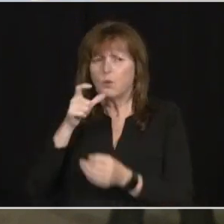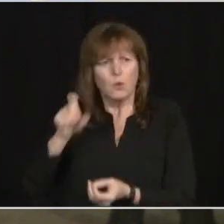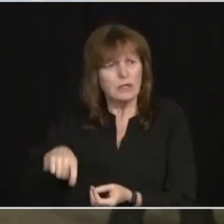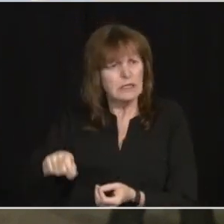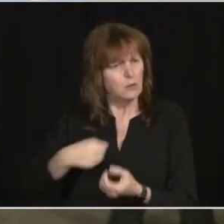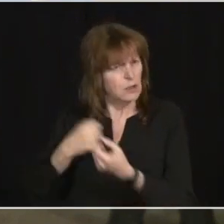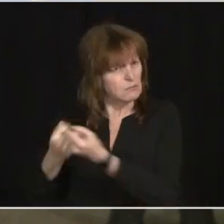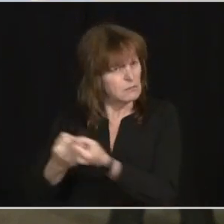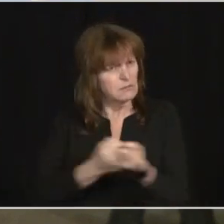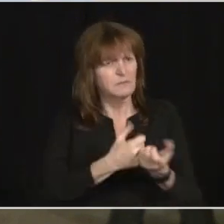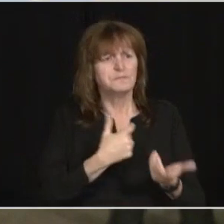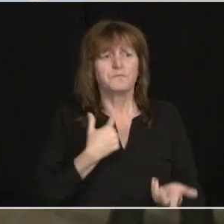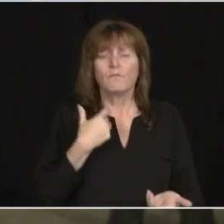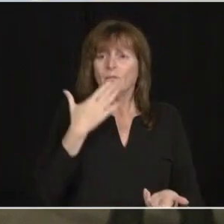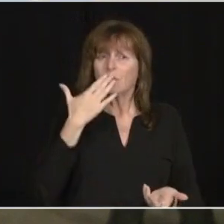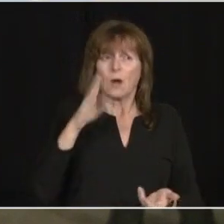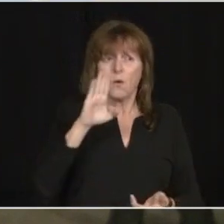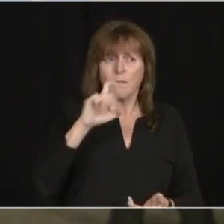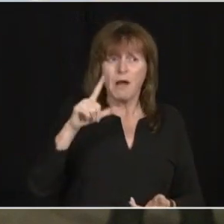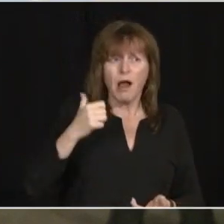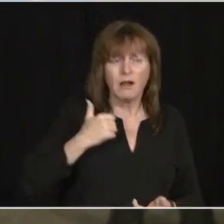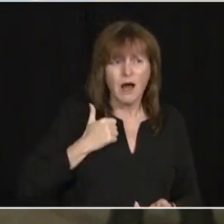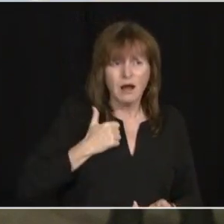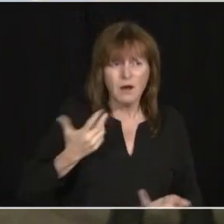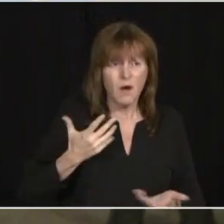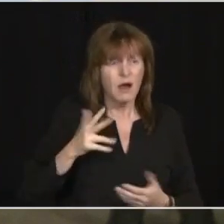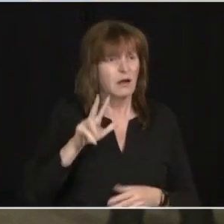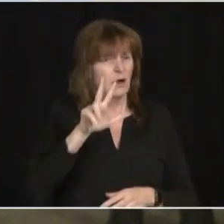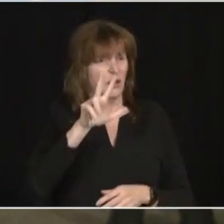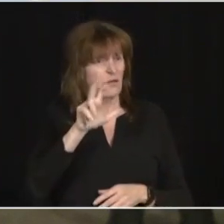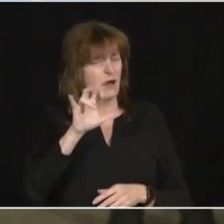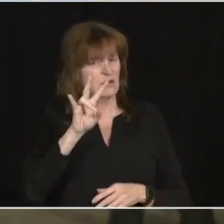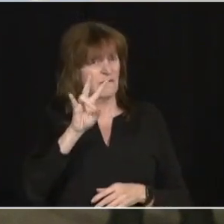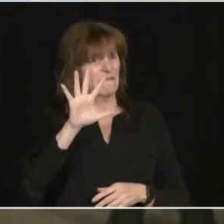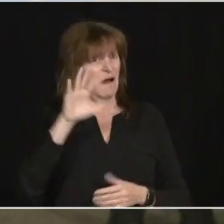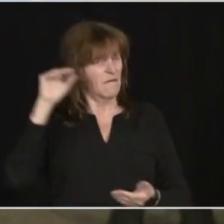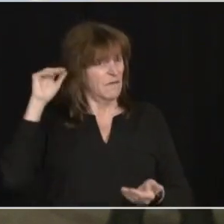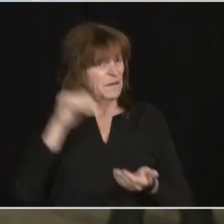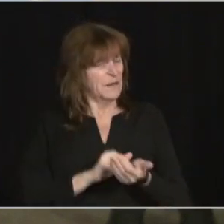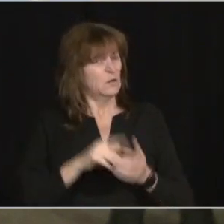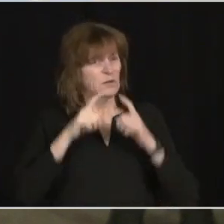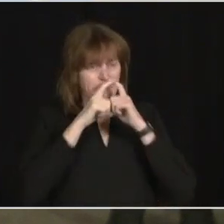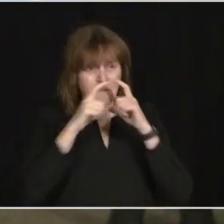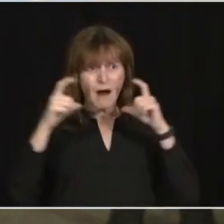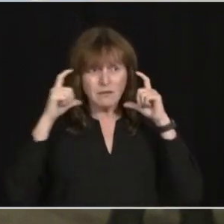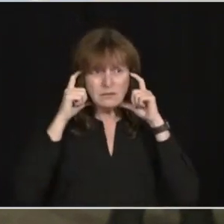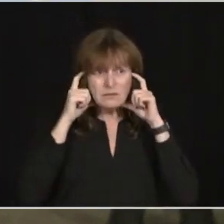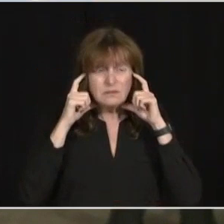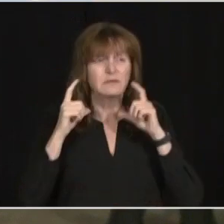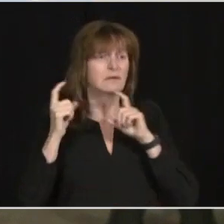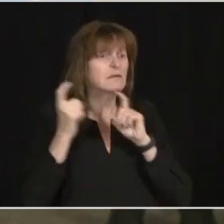thank Bell Canada for donating 375,000 face masks to our health care workers and other front-line workers